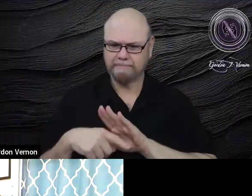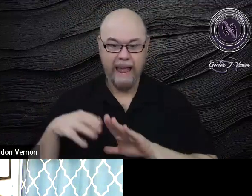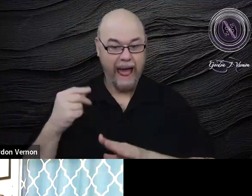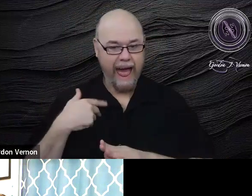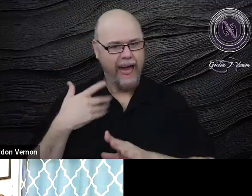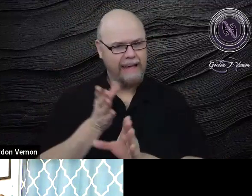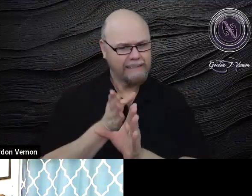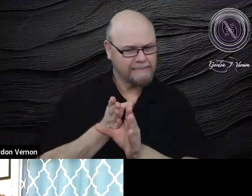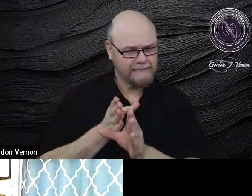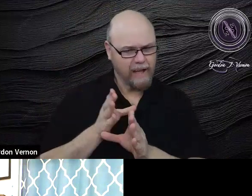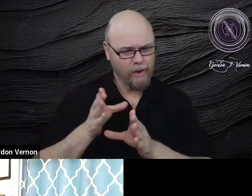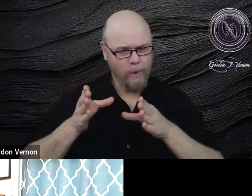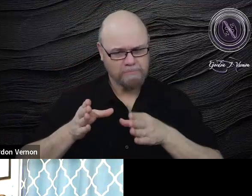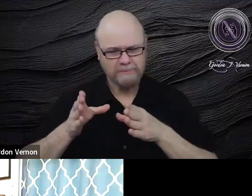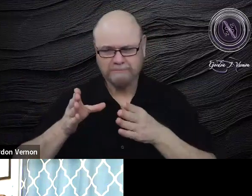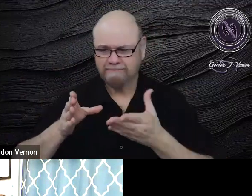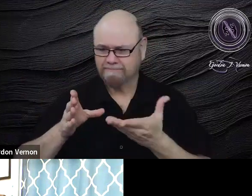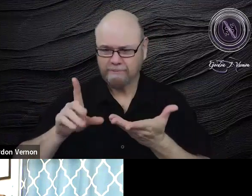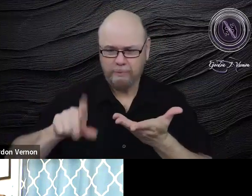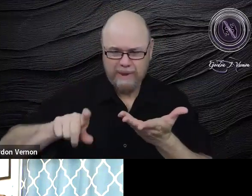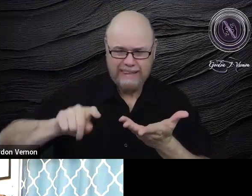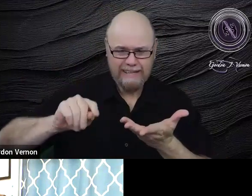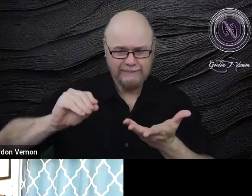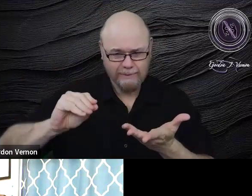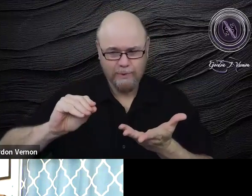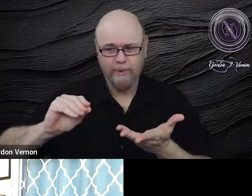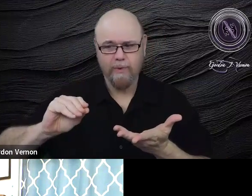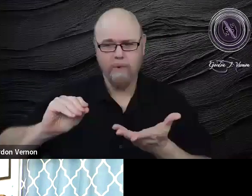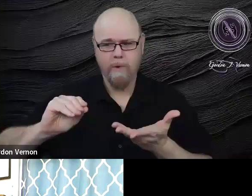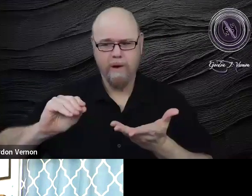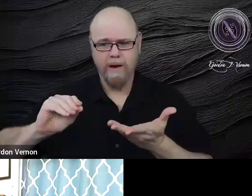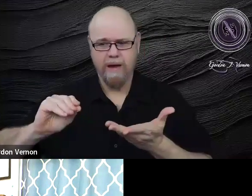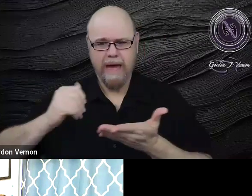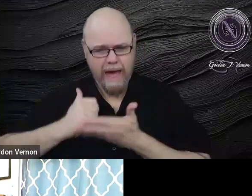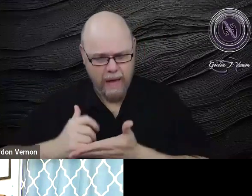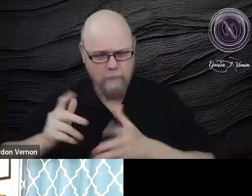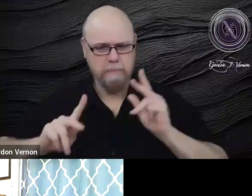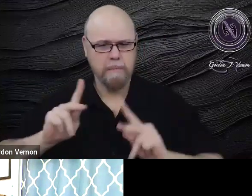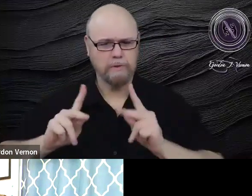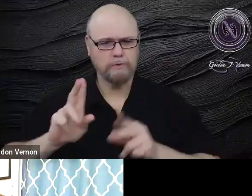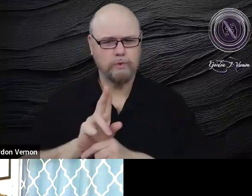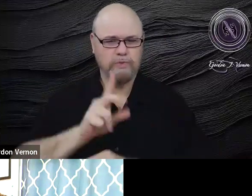Let's maybe start down here with age. I think this is a very intuitive effect that we all might know.